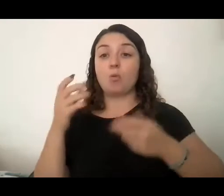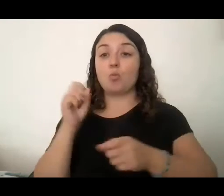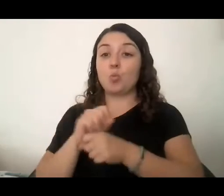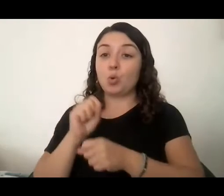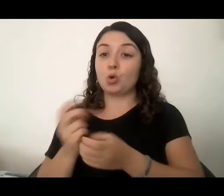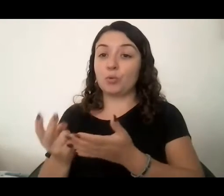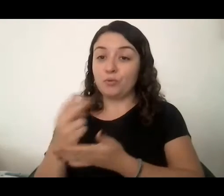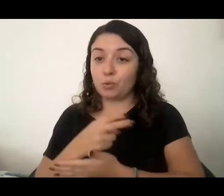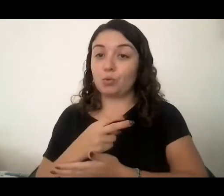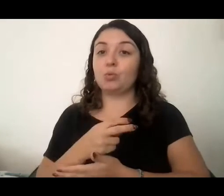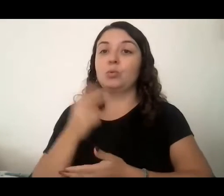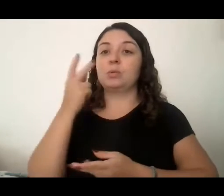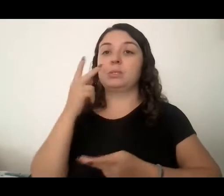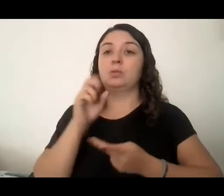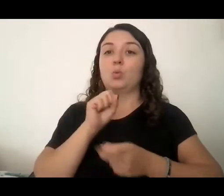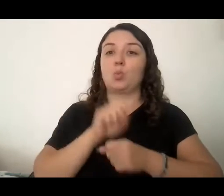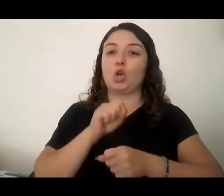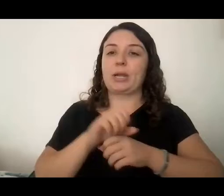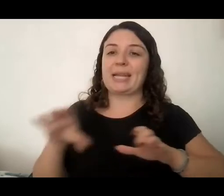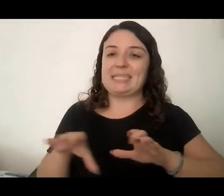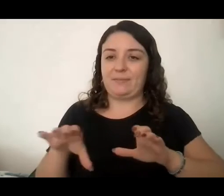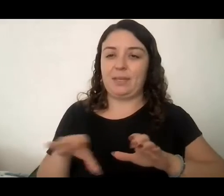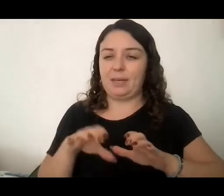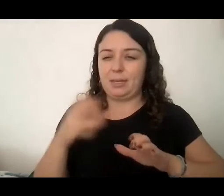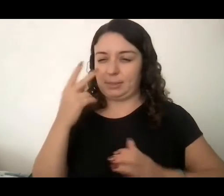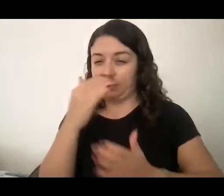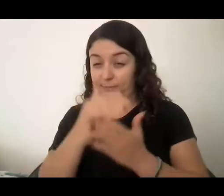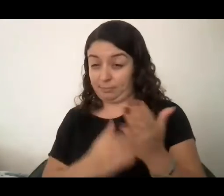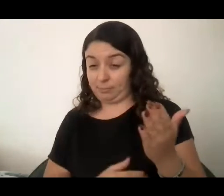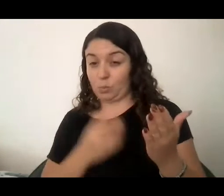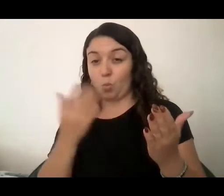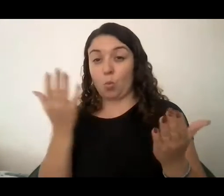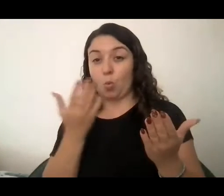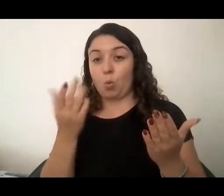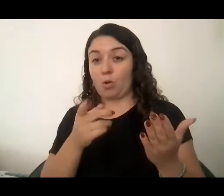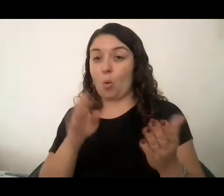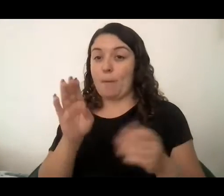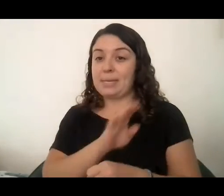your work activity as it relates to what you are doing in the business, how much you are earning,